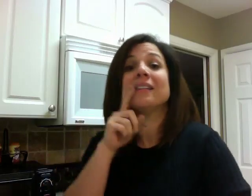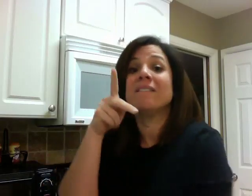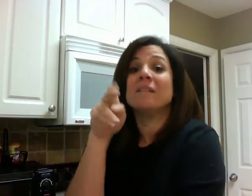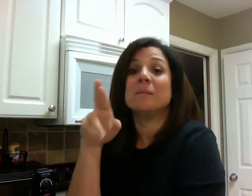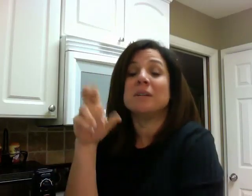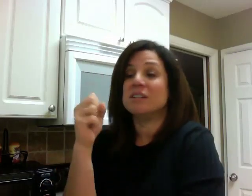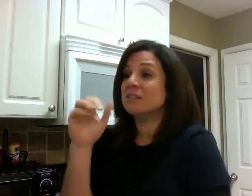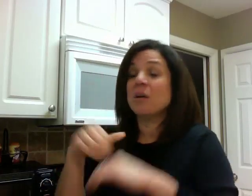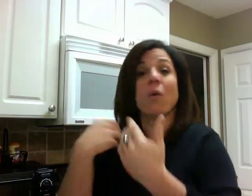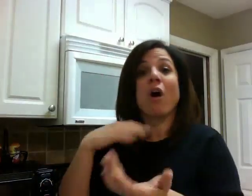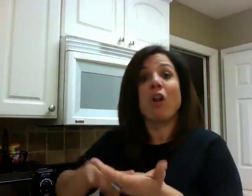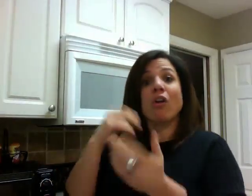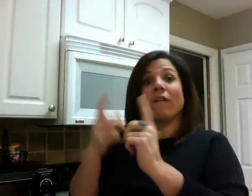While with my Deaf peers, What I really learned from them?